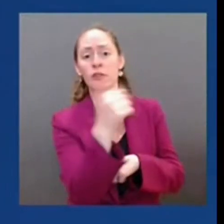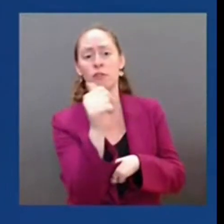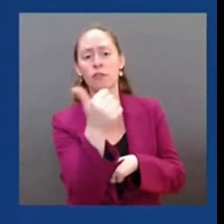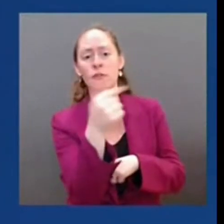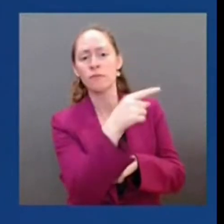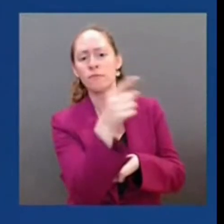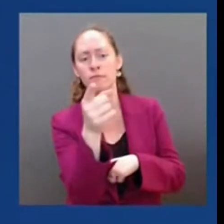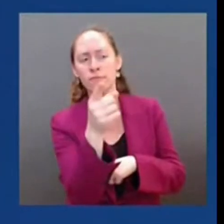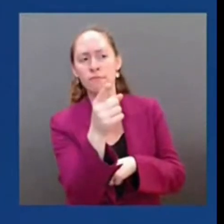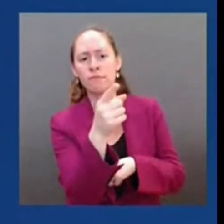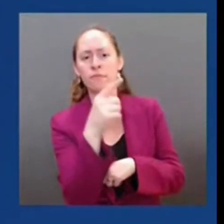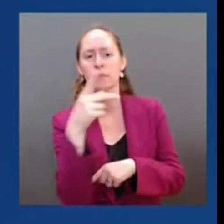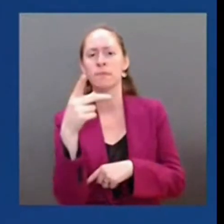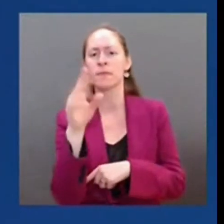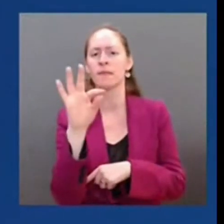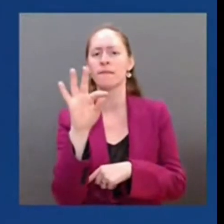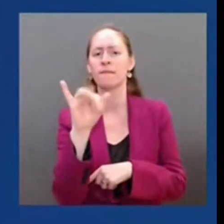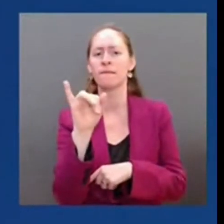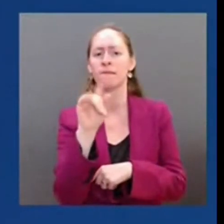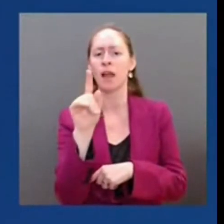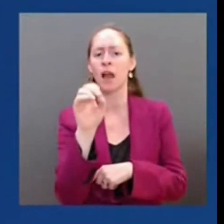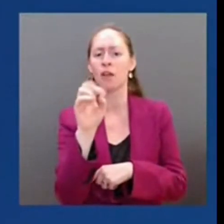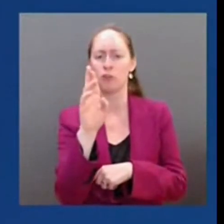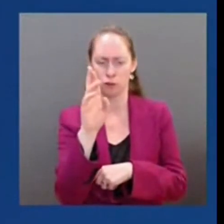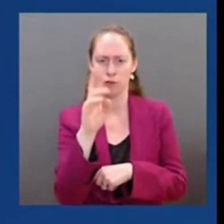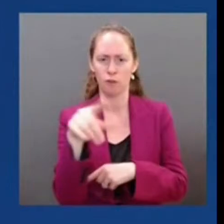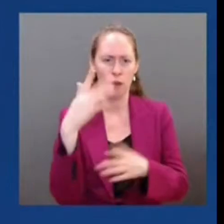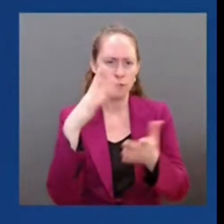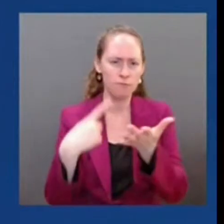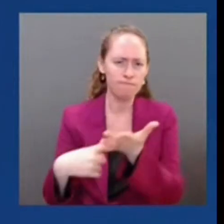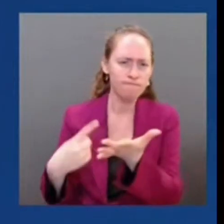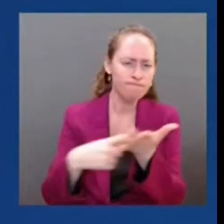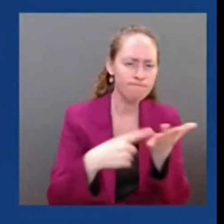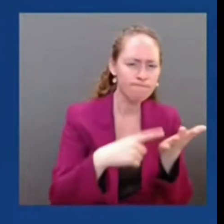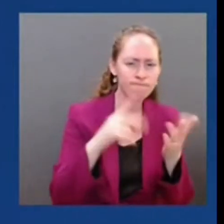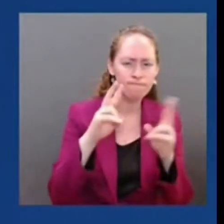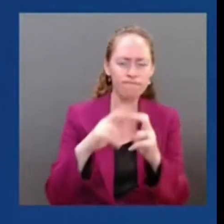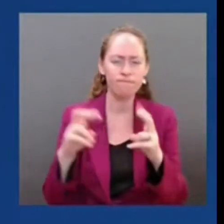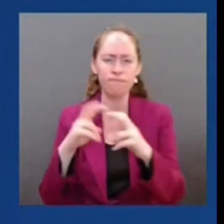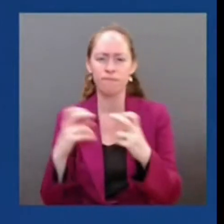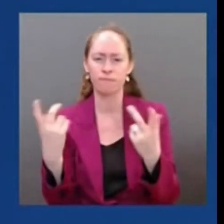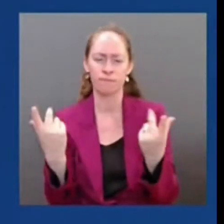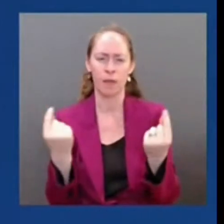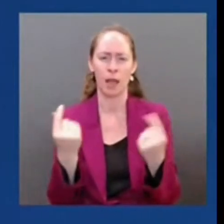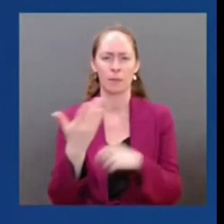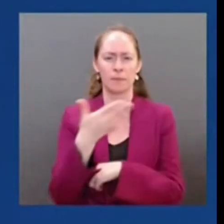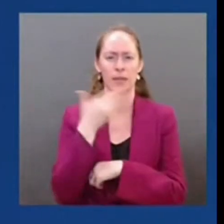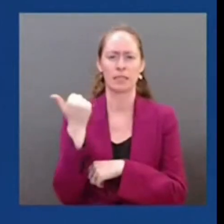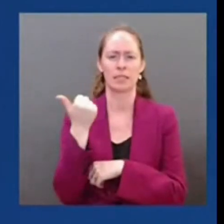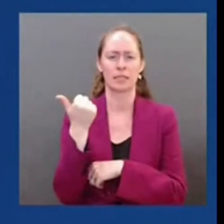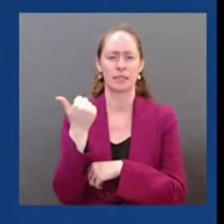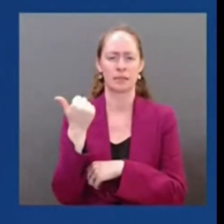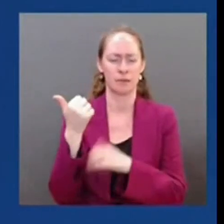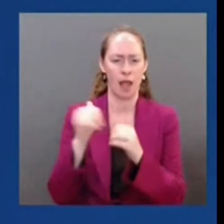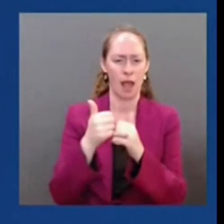THE PEOPLE FROM PFIZER. IN FACT, WE HAVE BEEN IN RATHER DIRECT COMMUNICATION TH THEM AND WILL CONTINUE THAT ABOUT